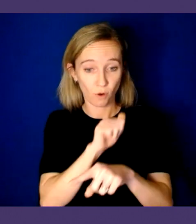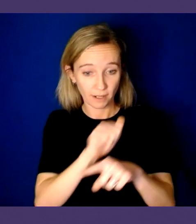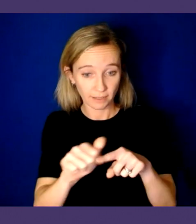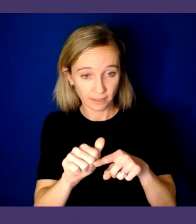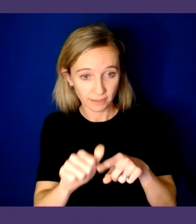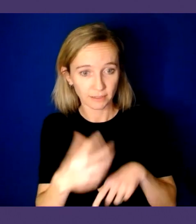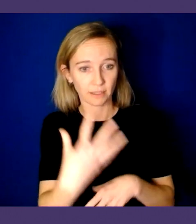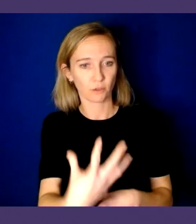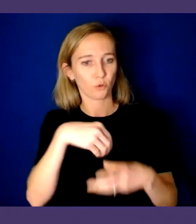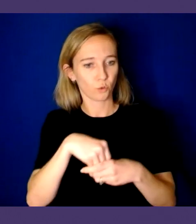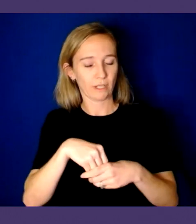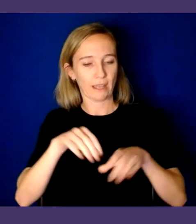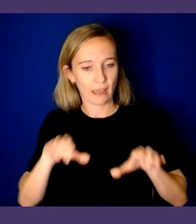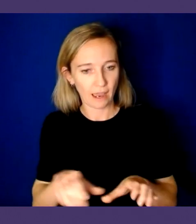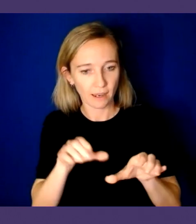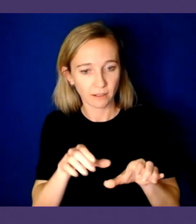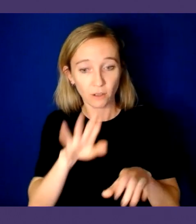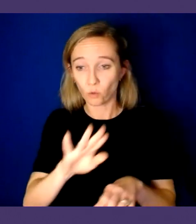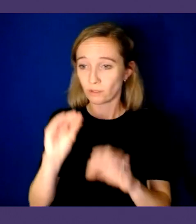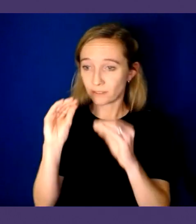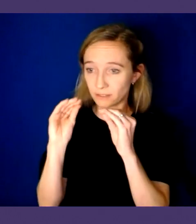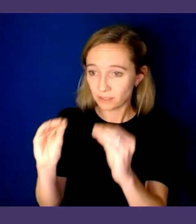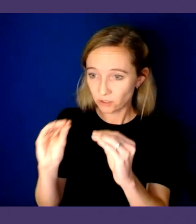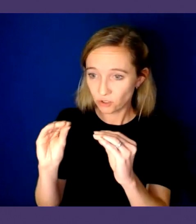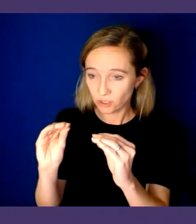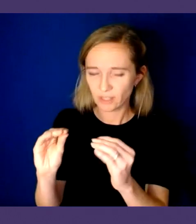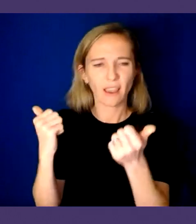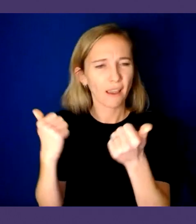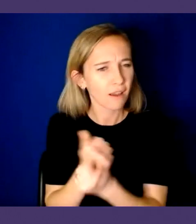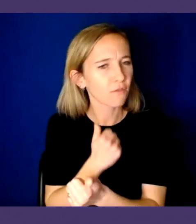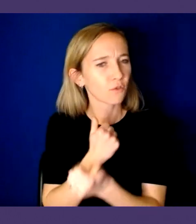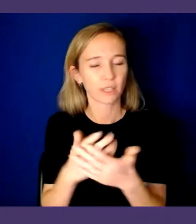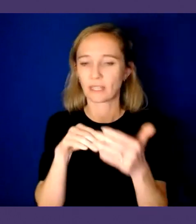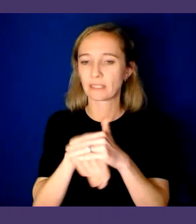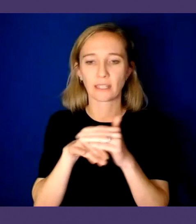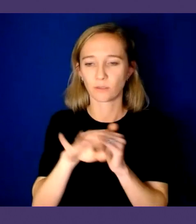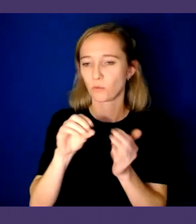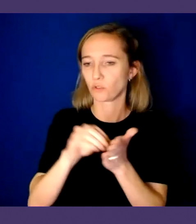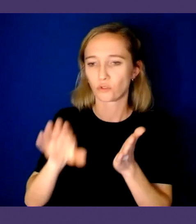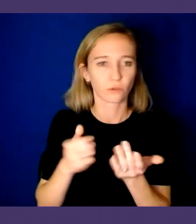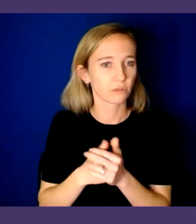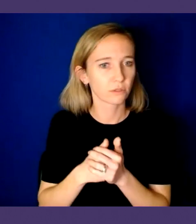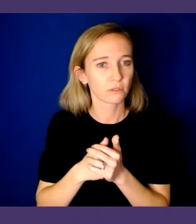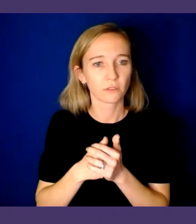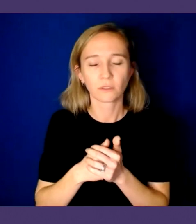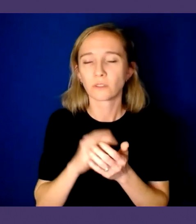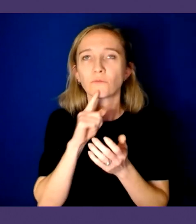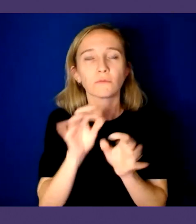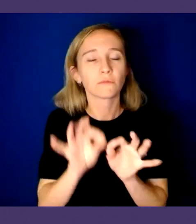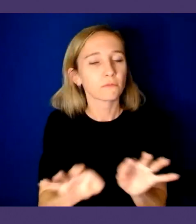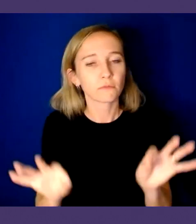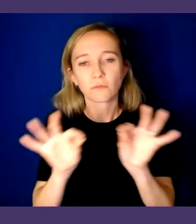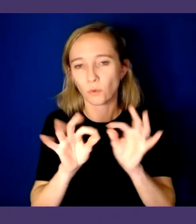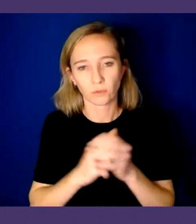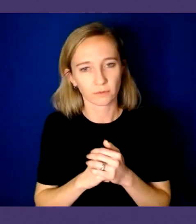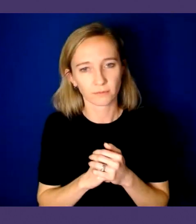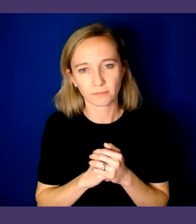making your teaching materials accessible to your students. Crucially important. There are, like I said,